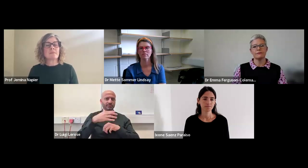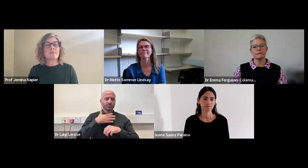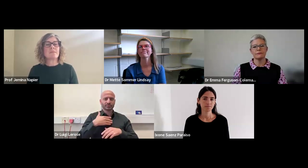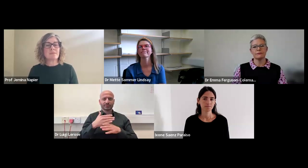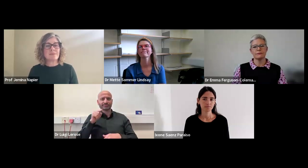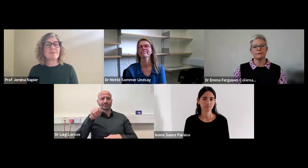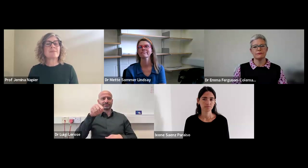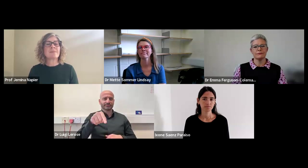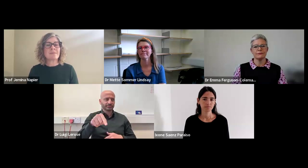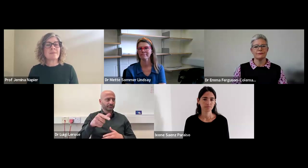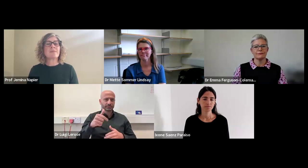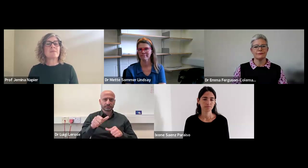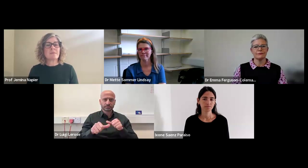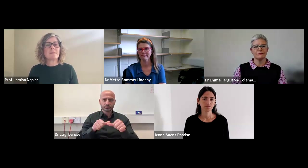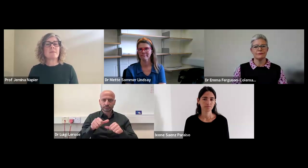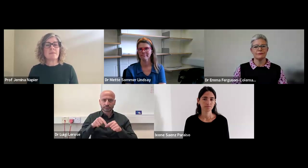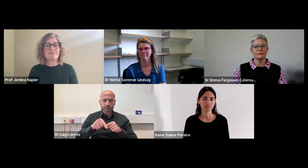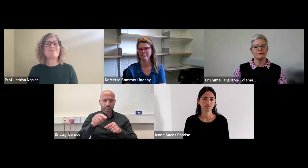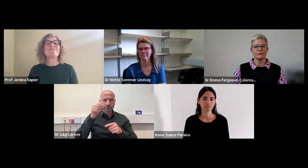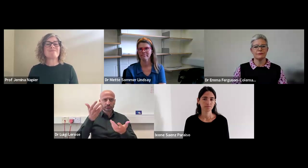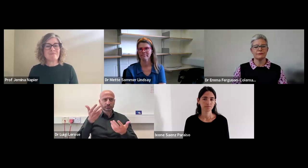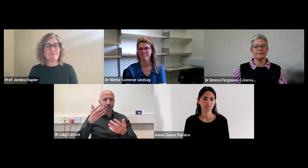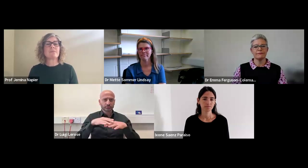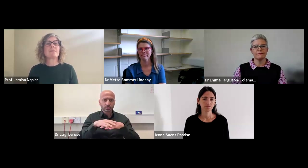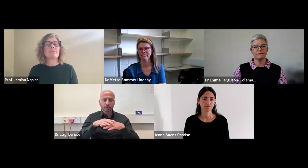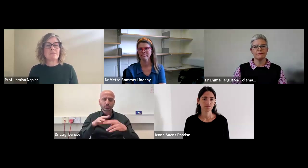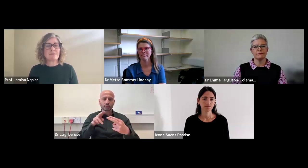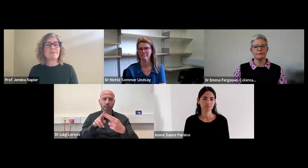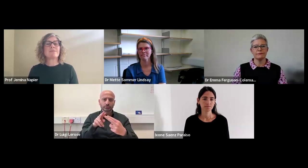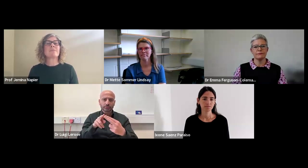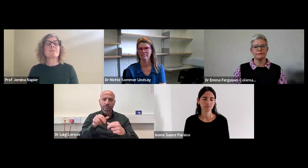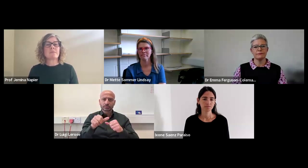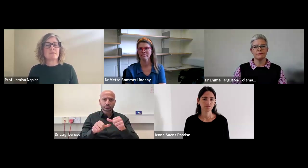different University, and the rules all changed. There weren't processes and procedures in place;